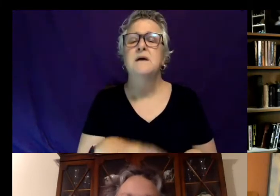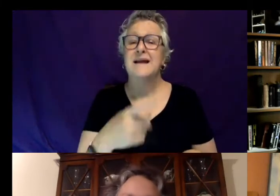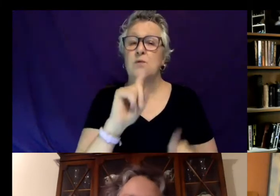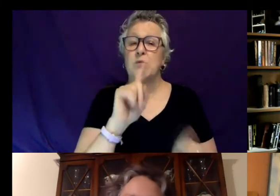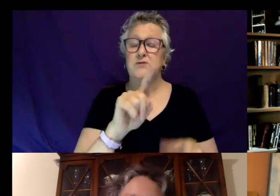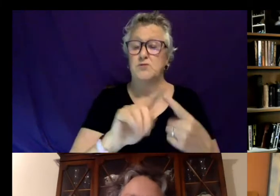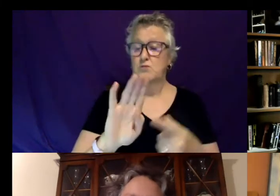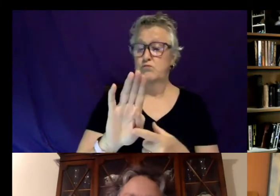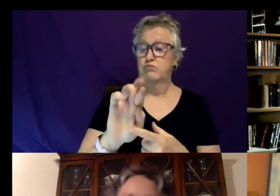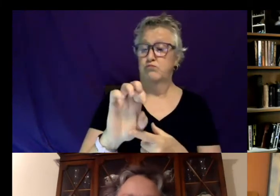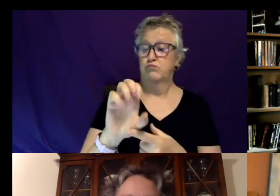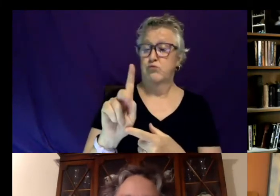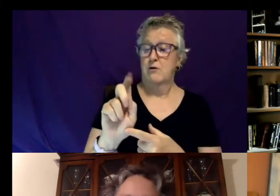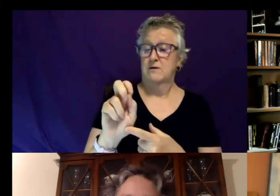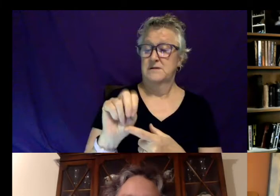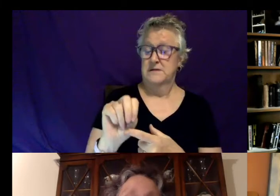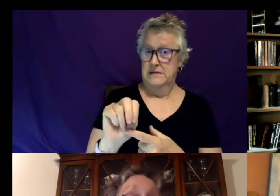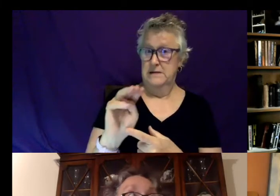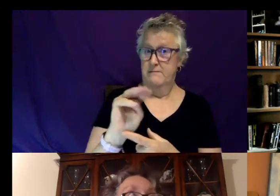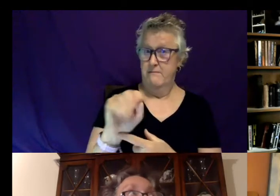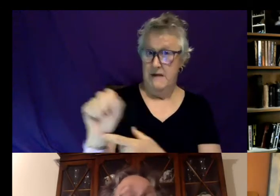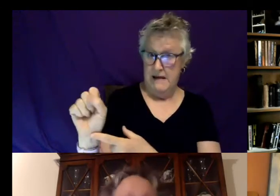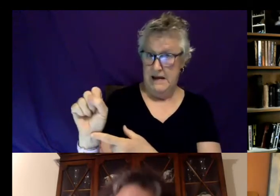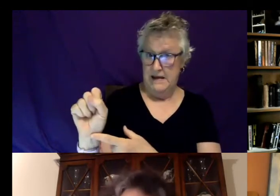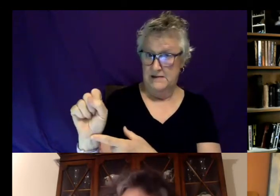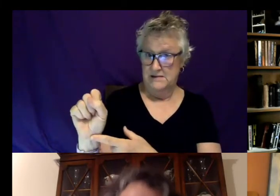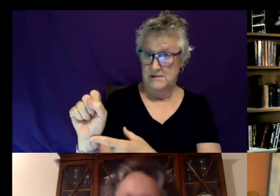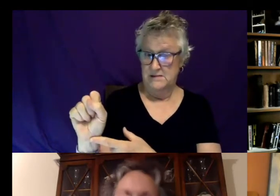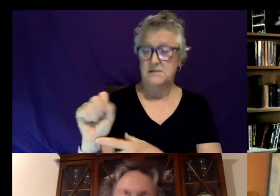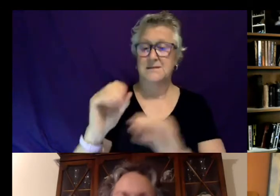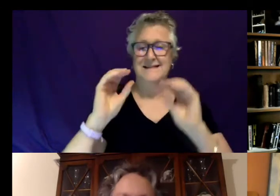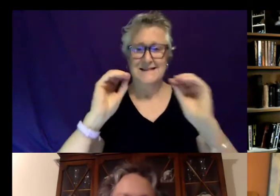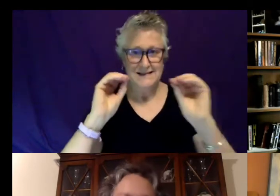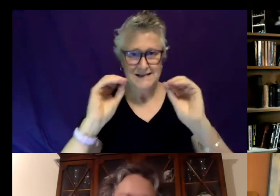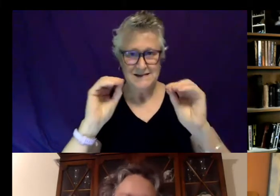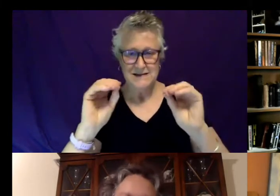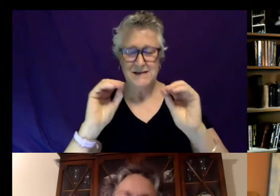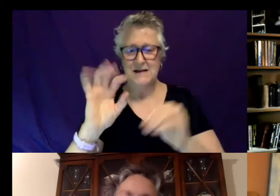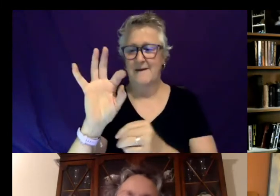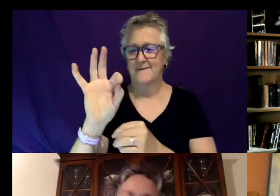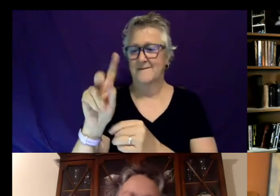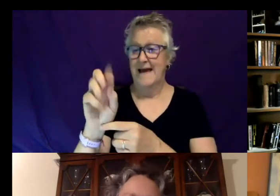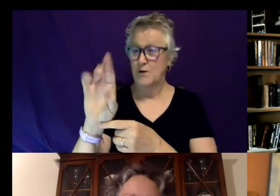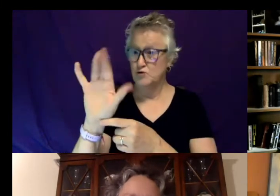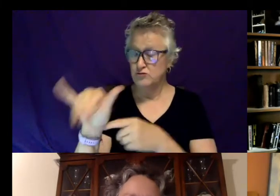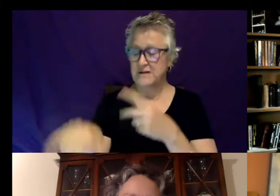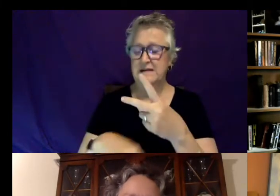mold making, foundry, and jewelry, as well as modeling the figure.